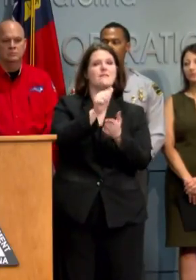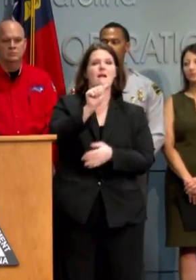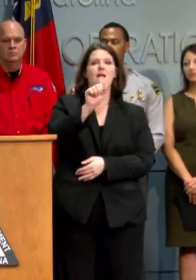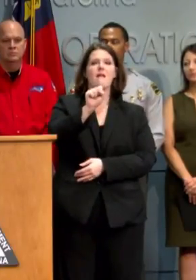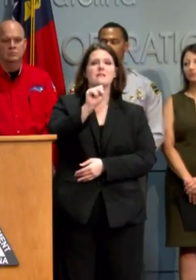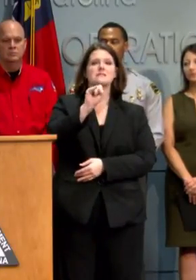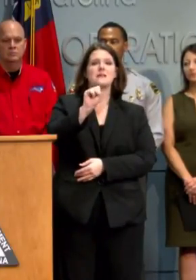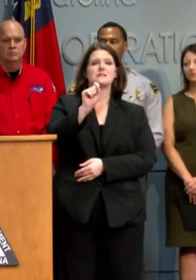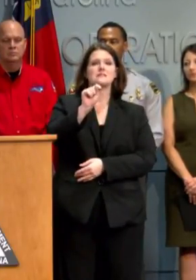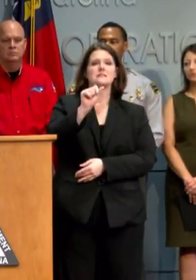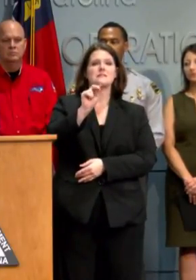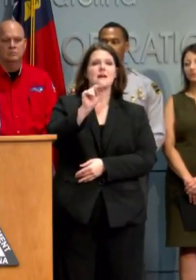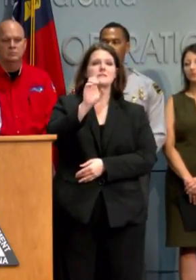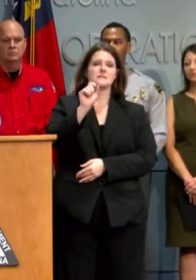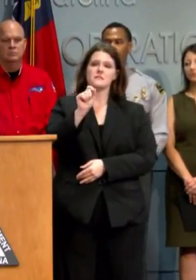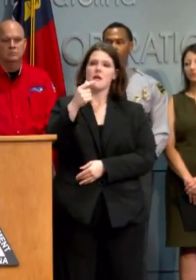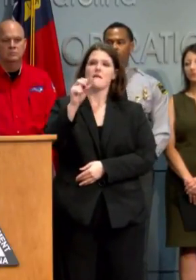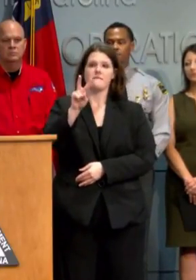REGISTER VIA TELEPHONE OR YOU